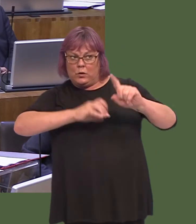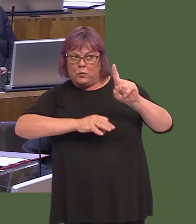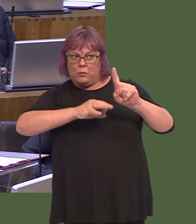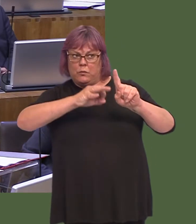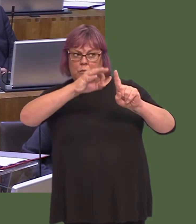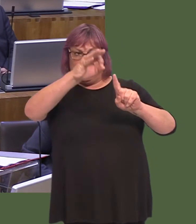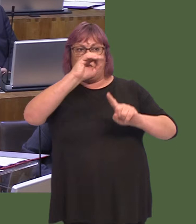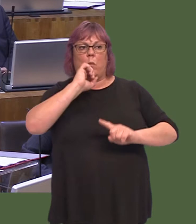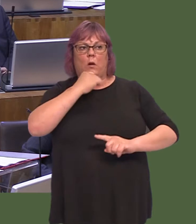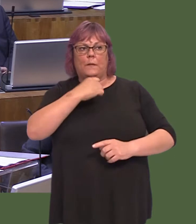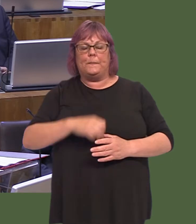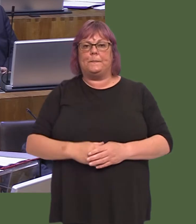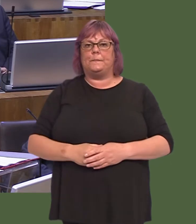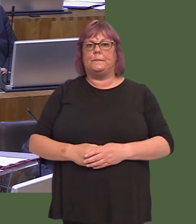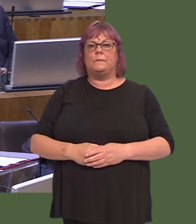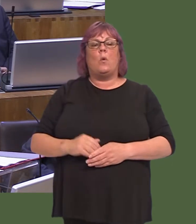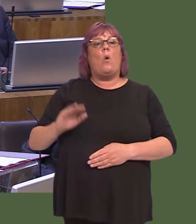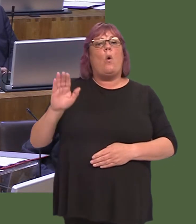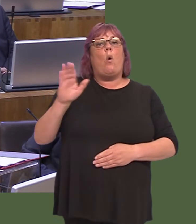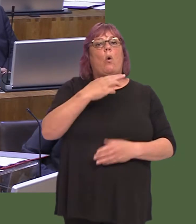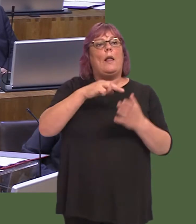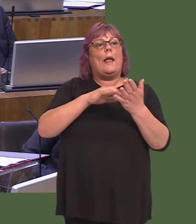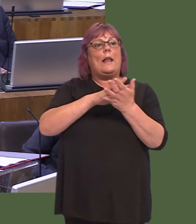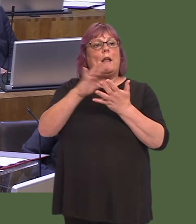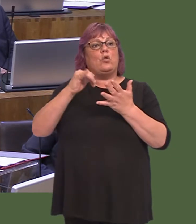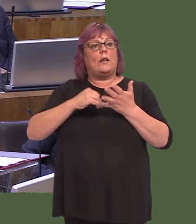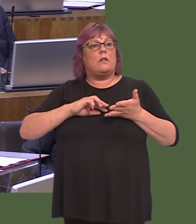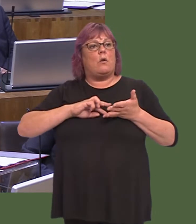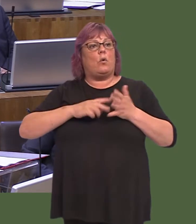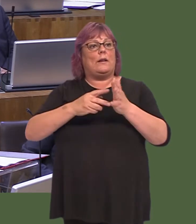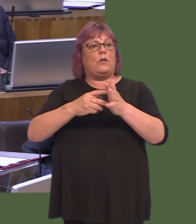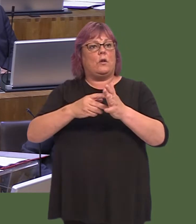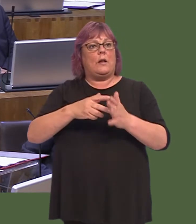As part of the learning process, I can say that we expect all NHS organisations to reflect